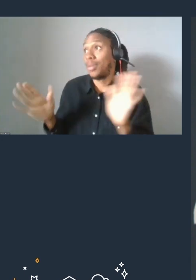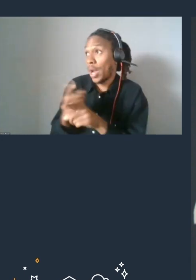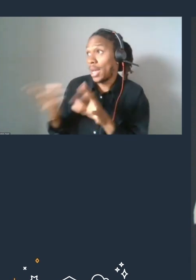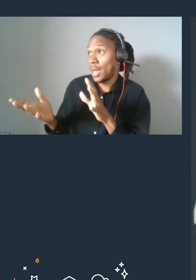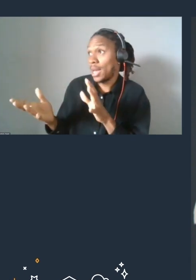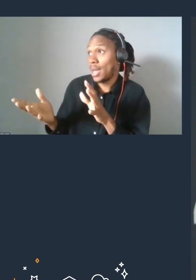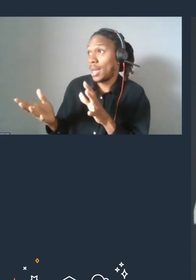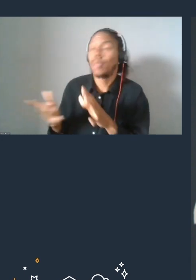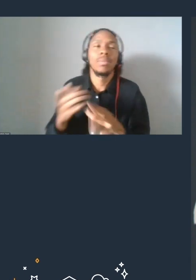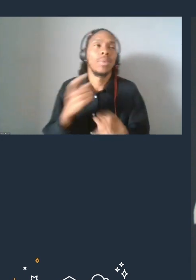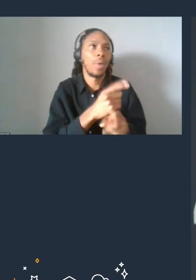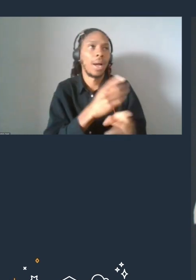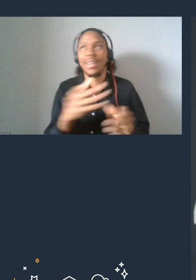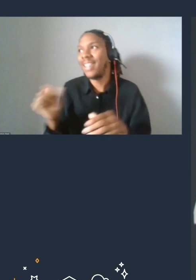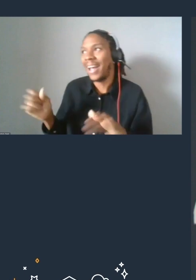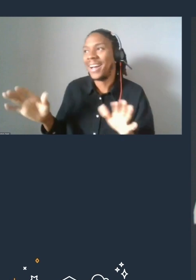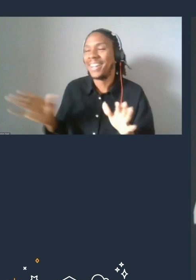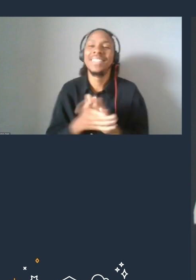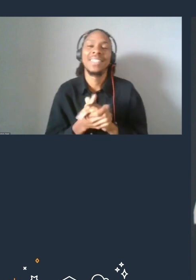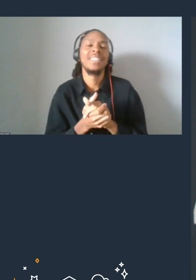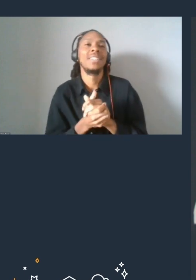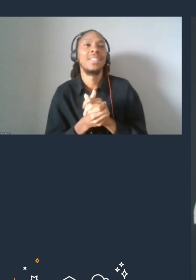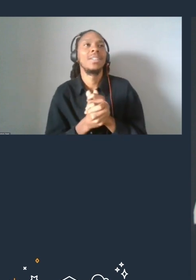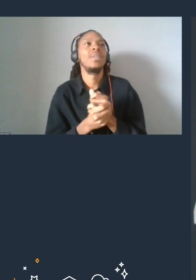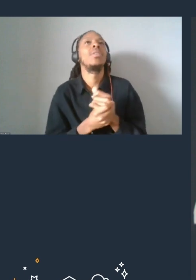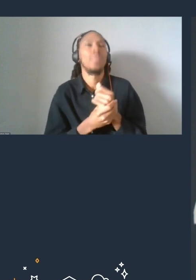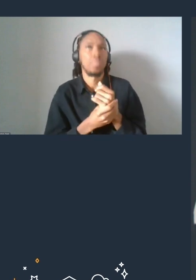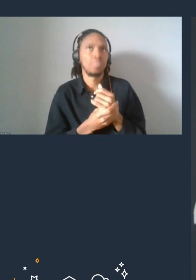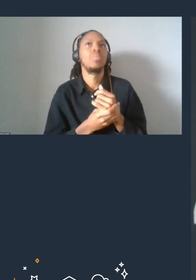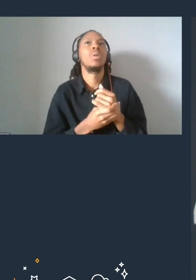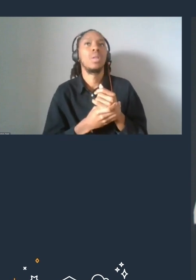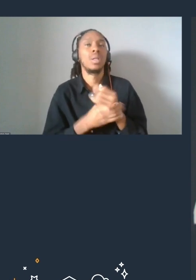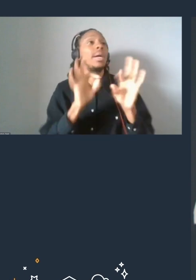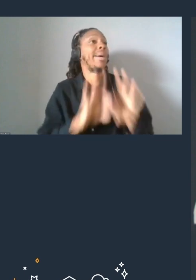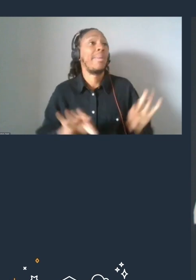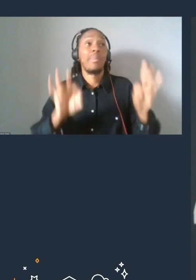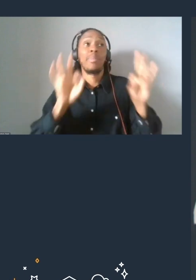Yeah, and you want to make sure that the intended access